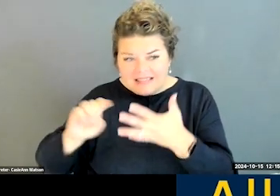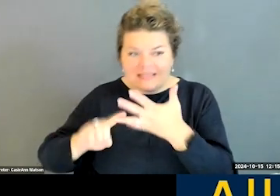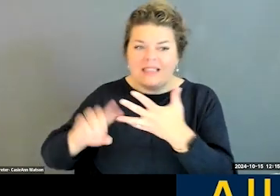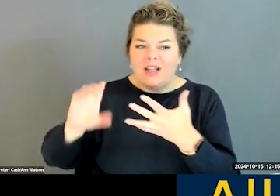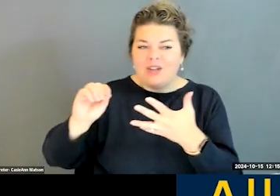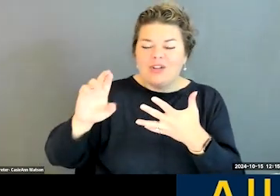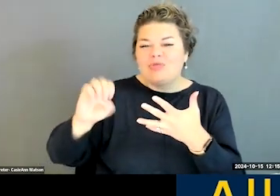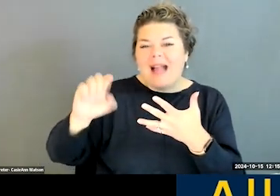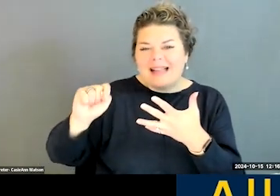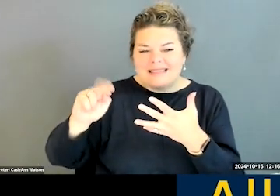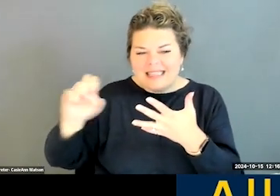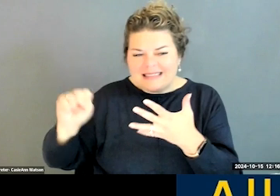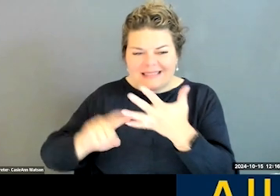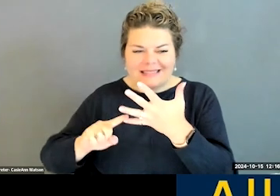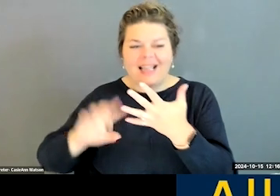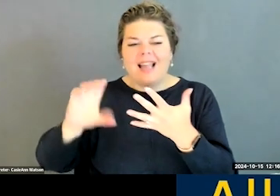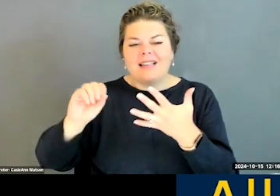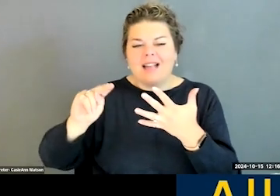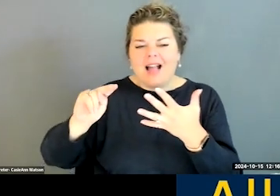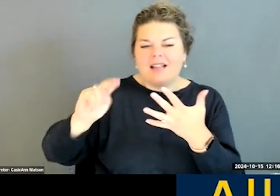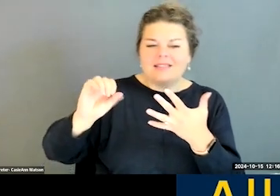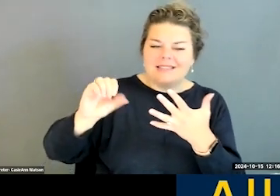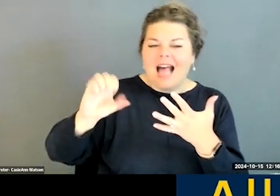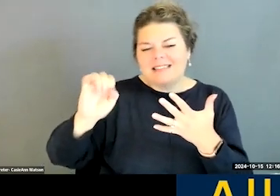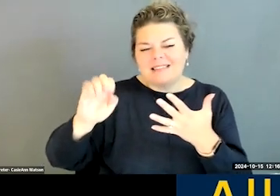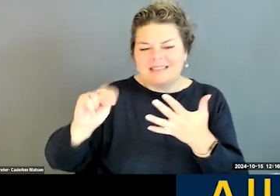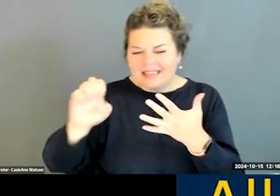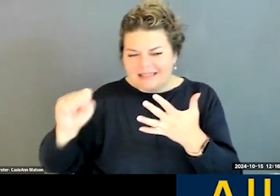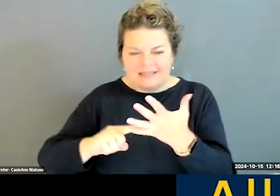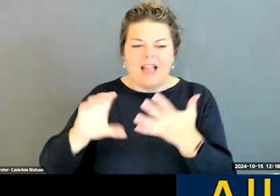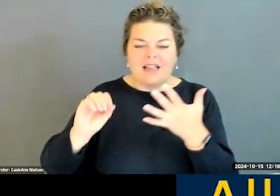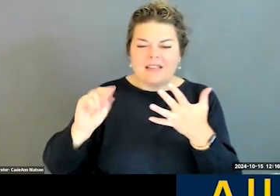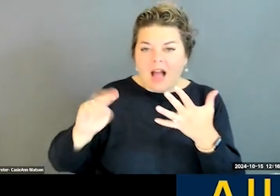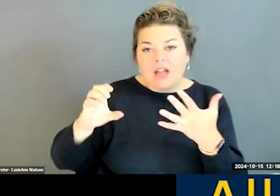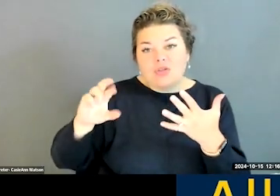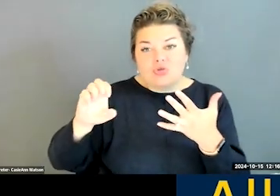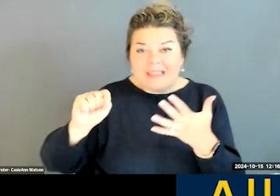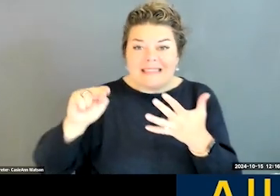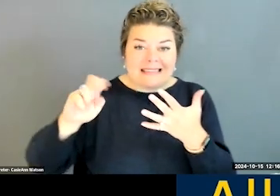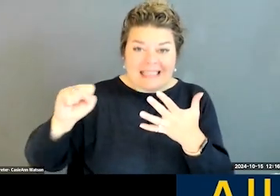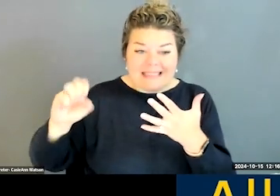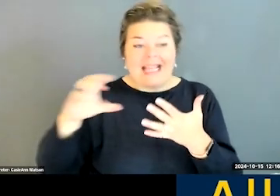"Conciseness, Concreteness, and Courtesy," this can really lead to innovative ideas